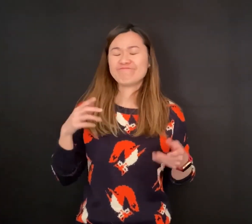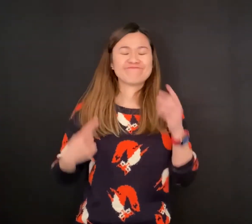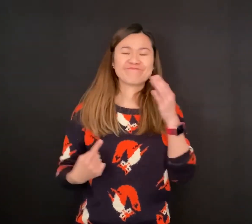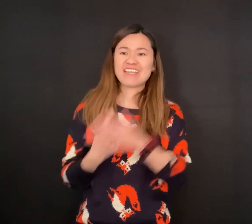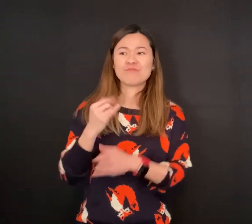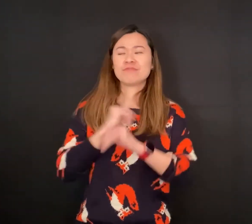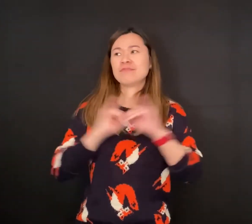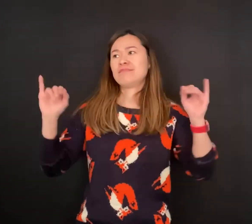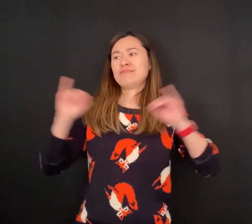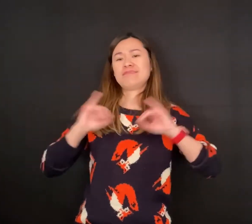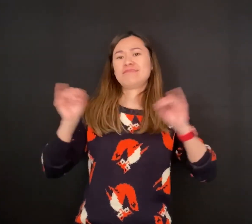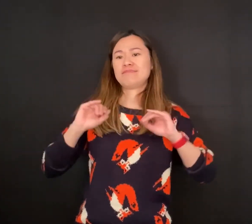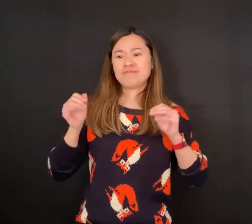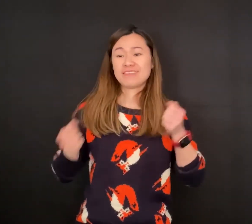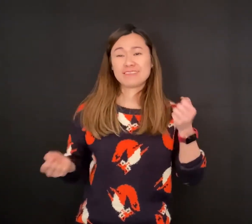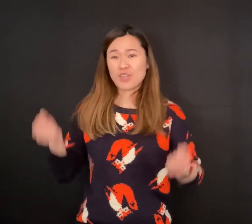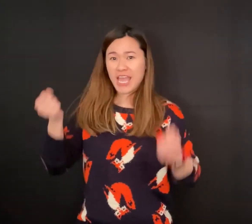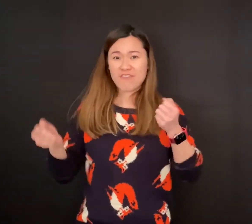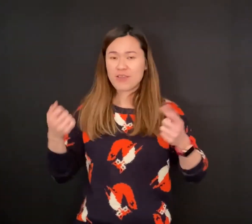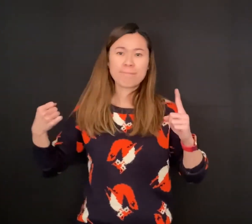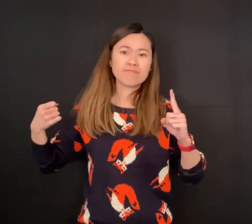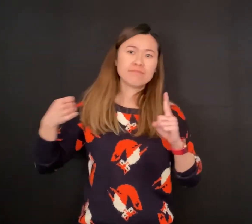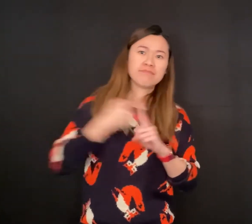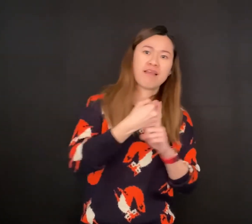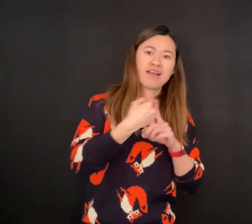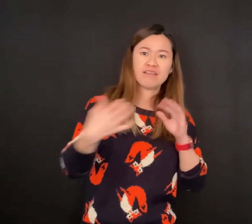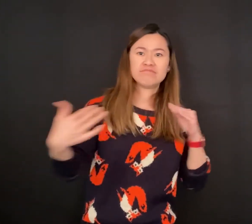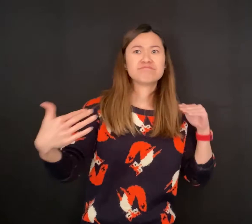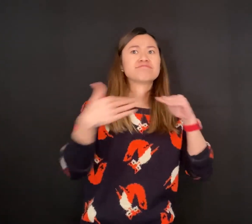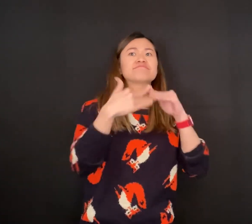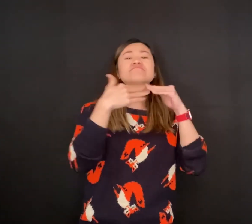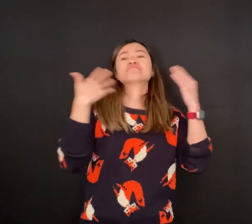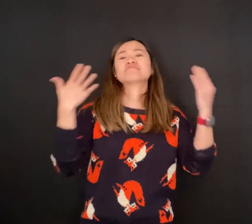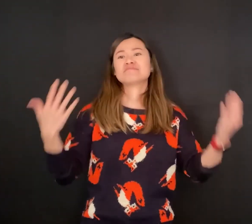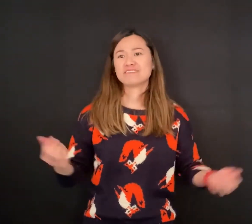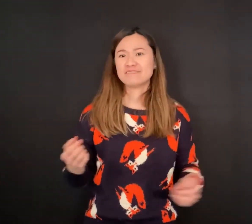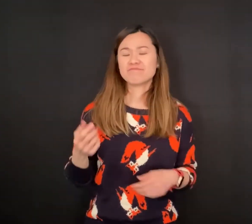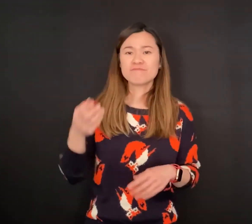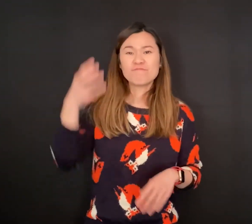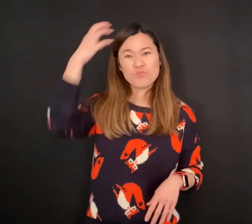I was involved in a terrible a car accident, and